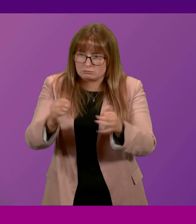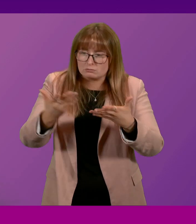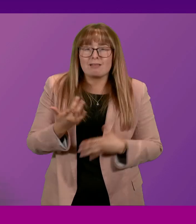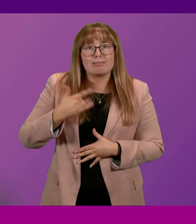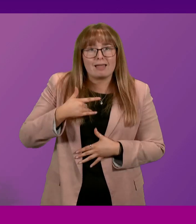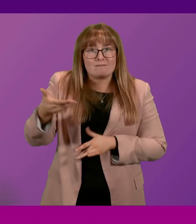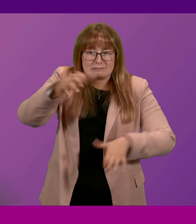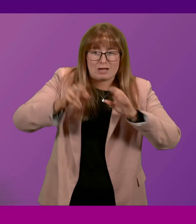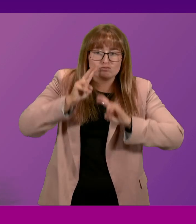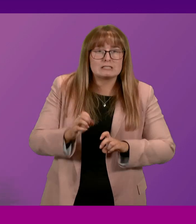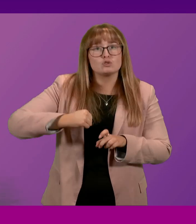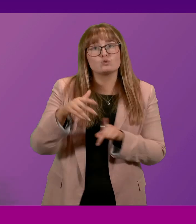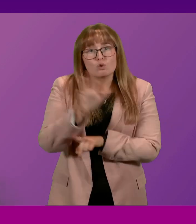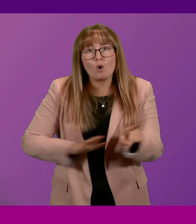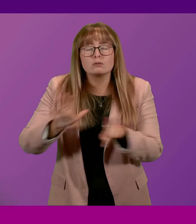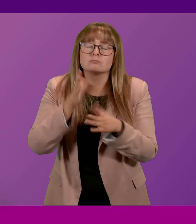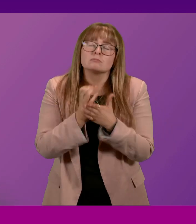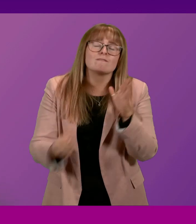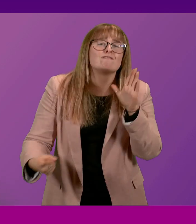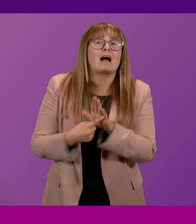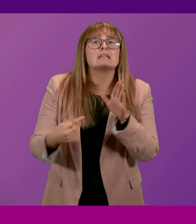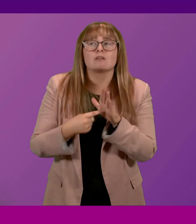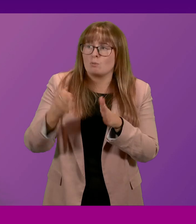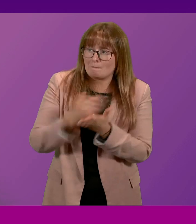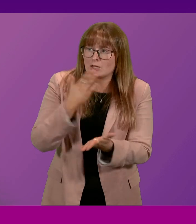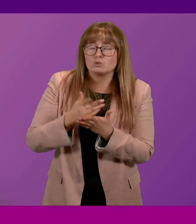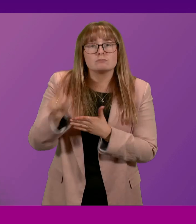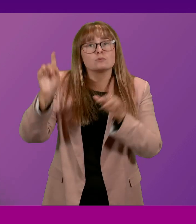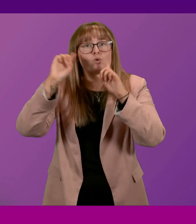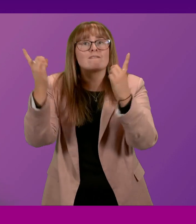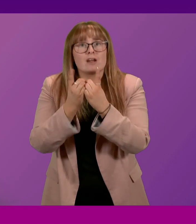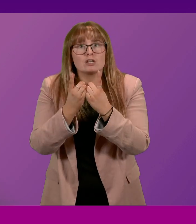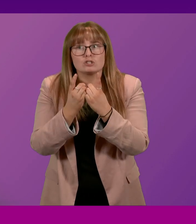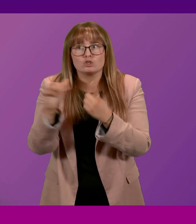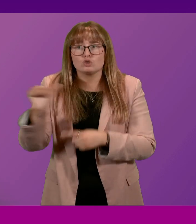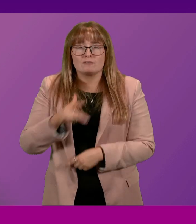in Scotland. It is vital that the university gets a vote of confidence from the Parliament,